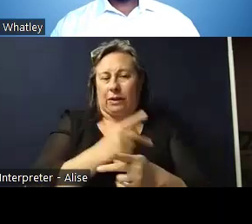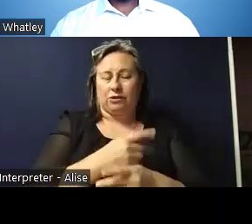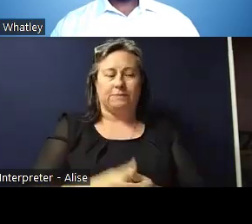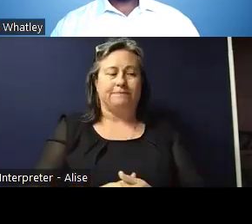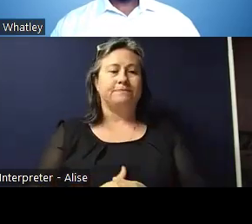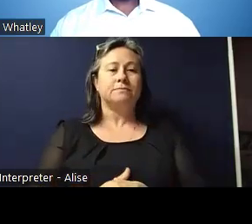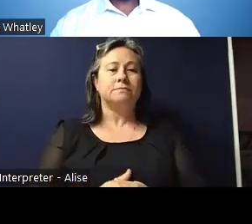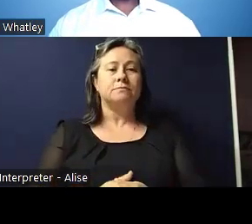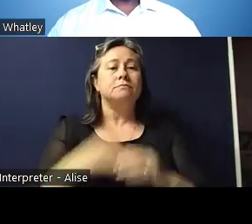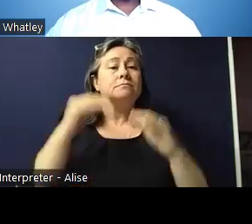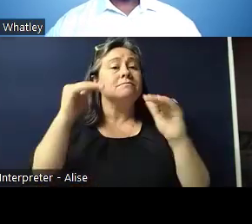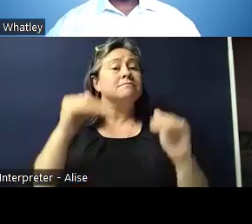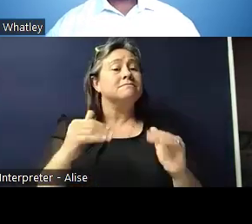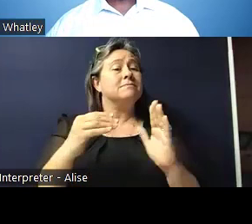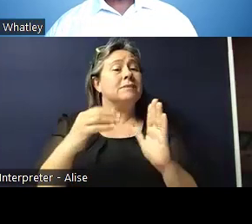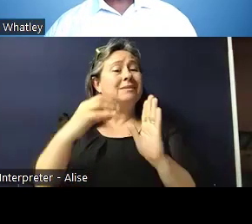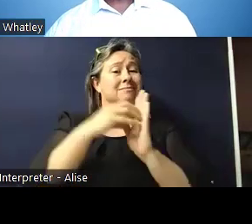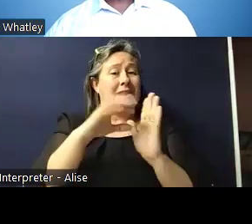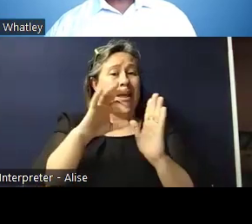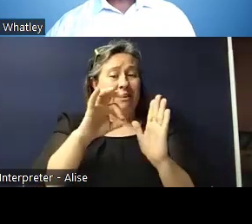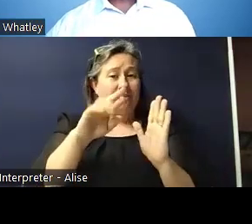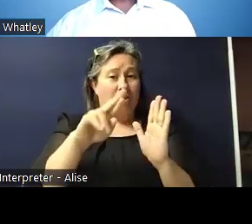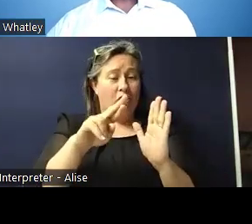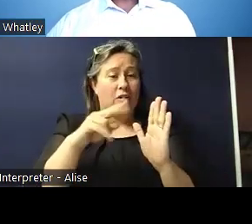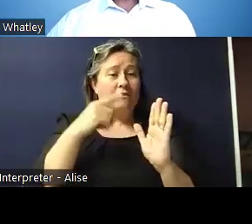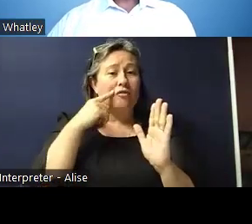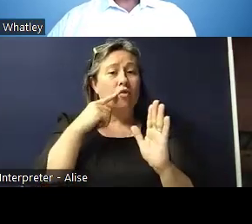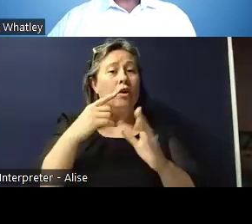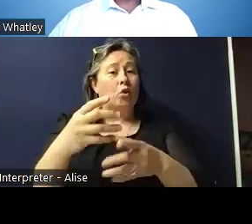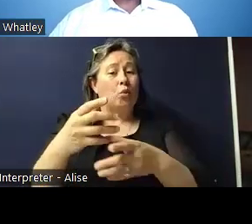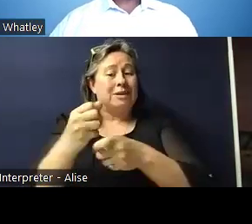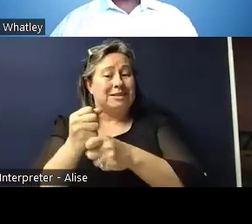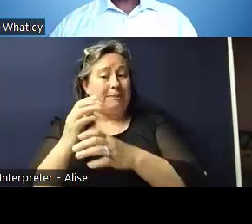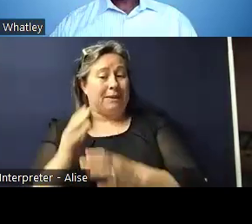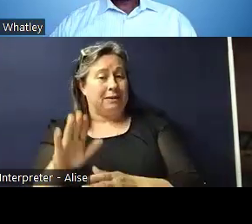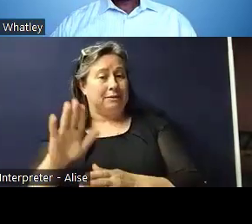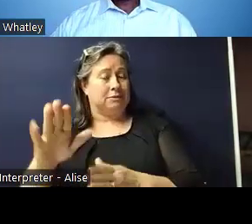The next section of the FFR is for recipient's share and program income,